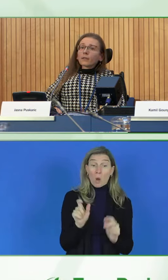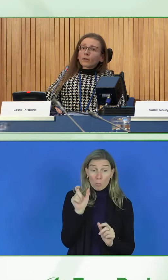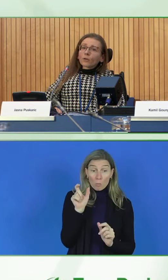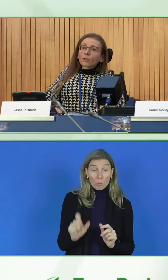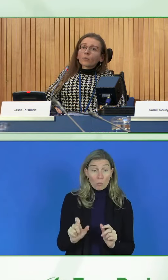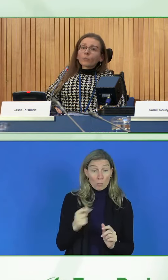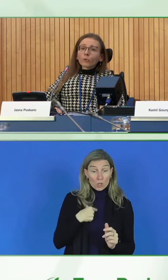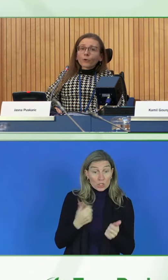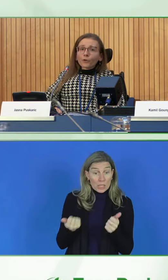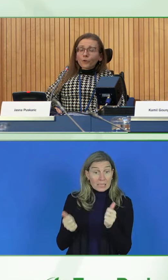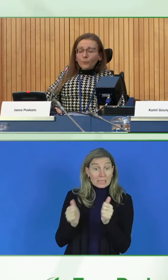their employer.